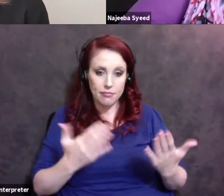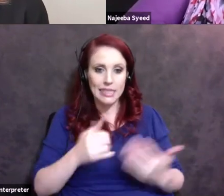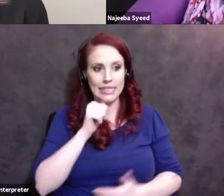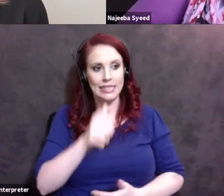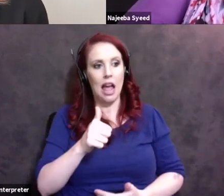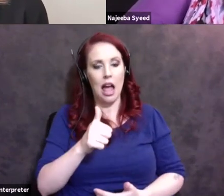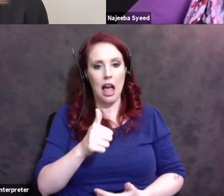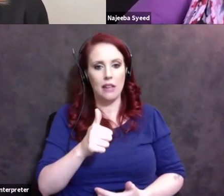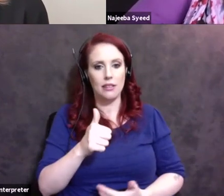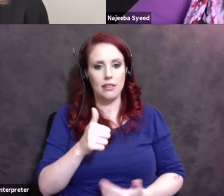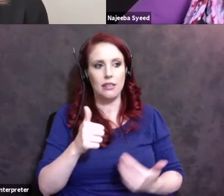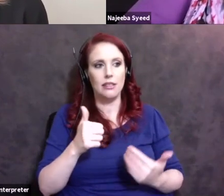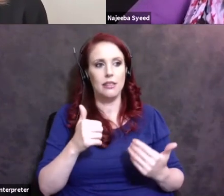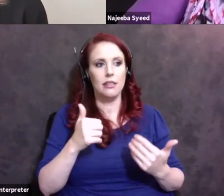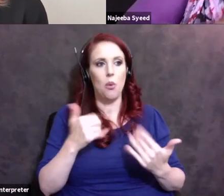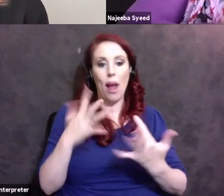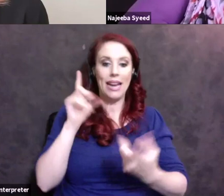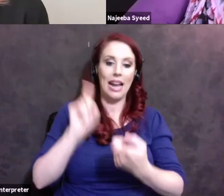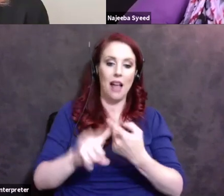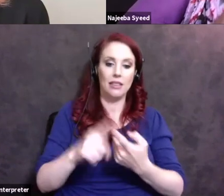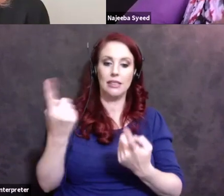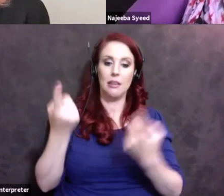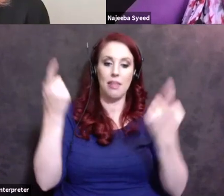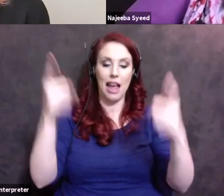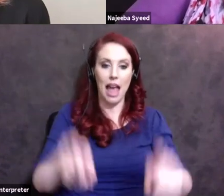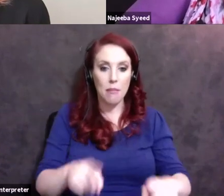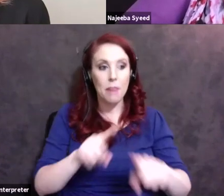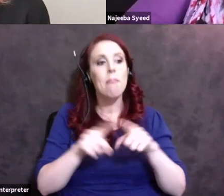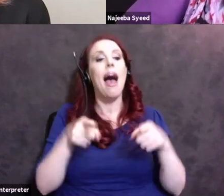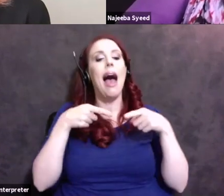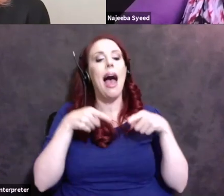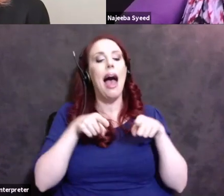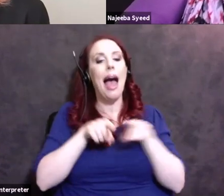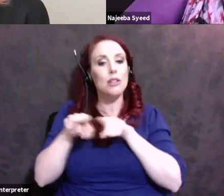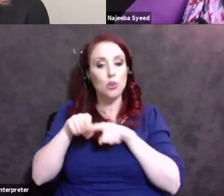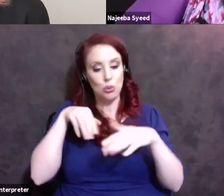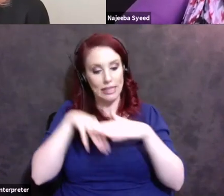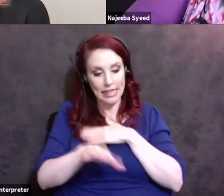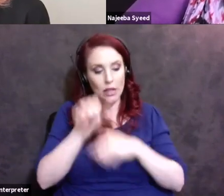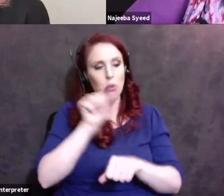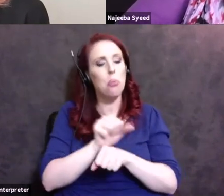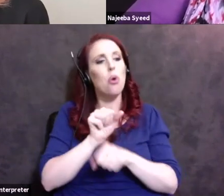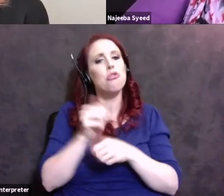when an incident happens but as you come into the workplace, sharing that with a supervisor